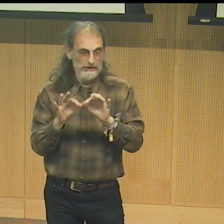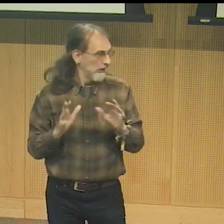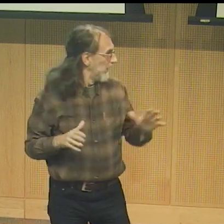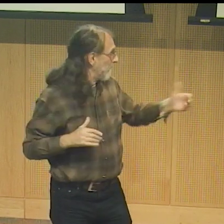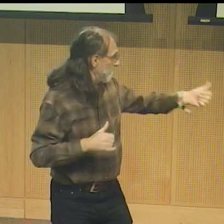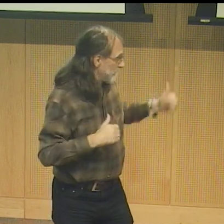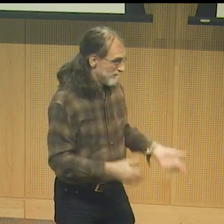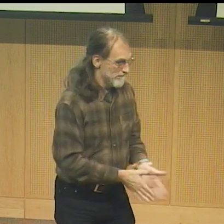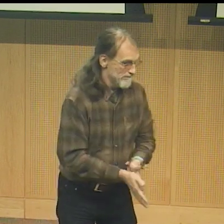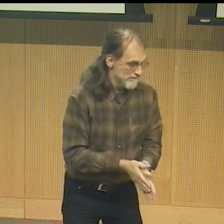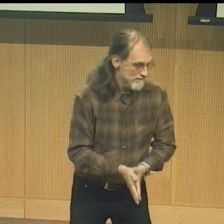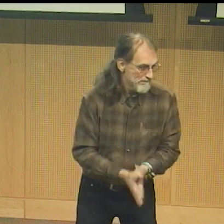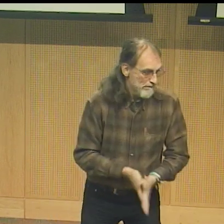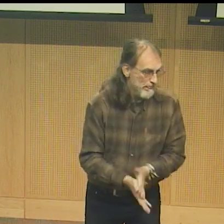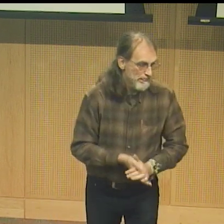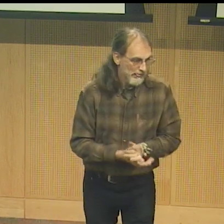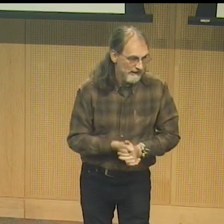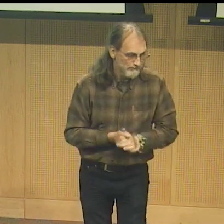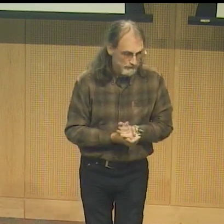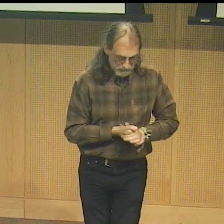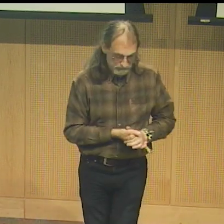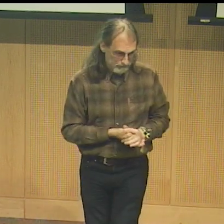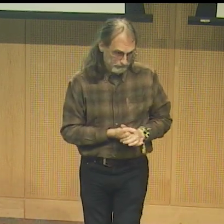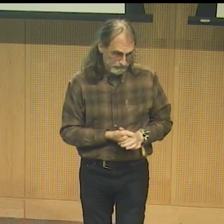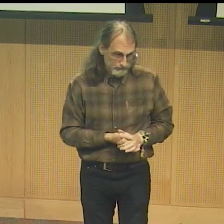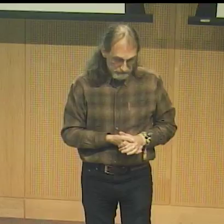just the first explanation of the concept.